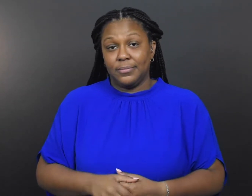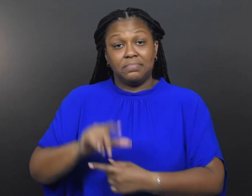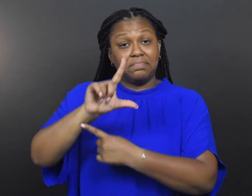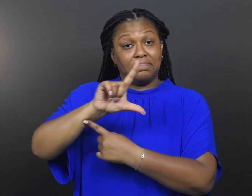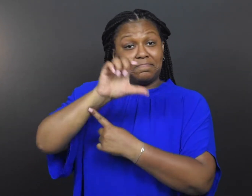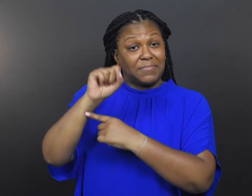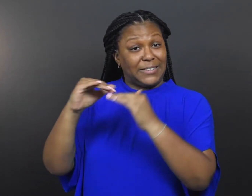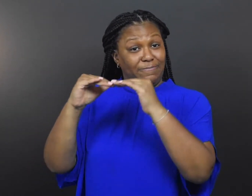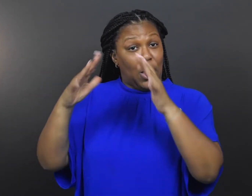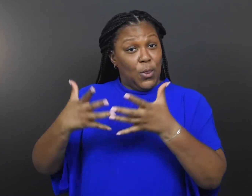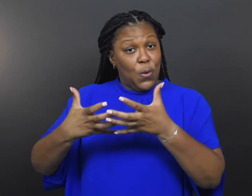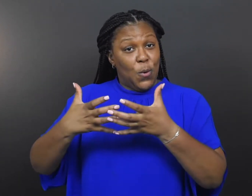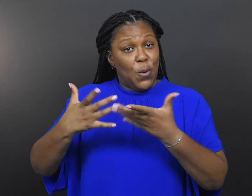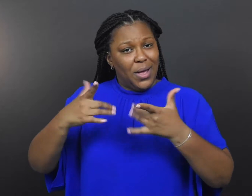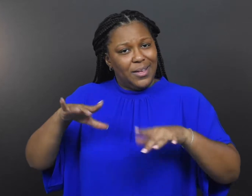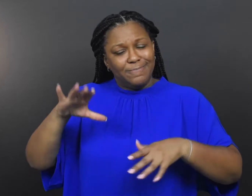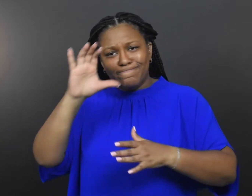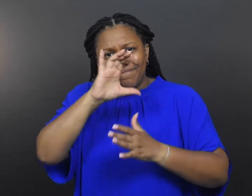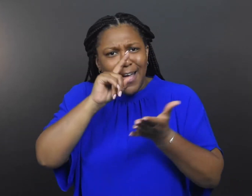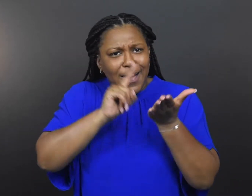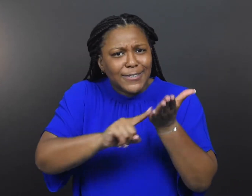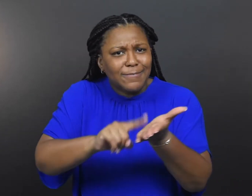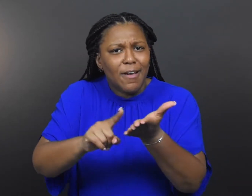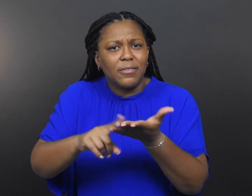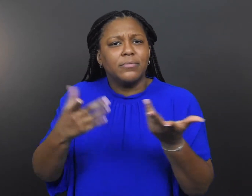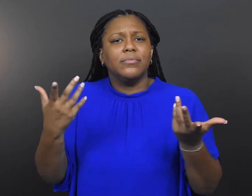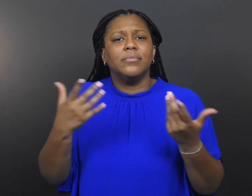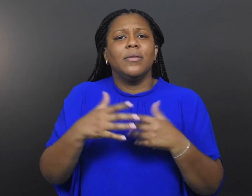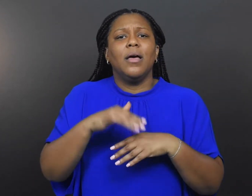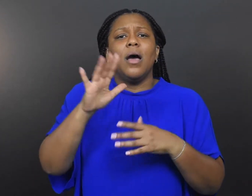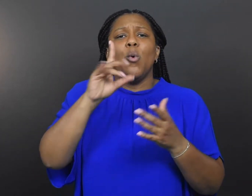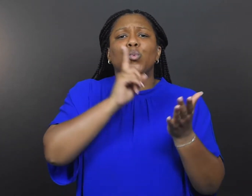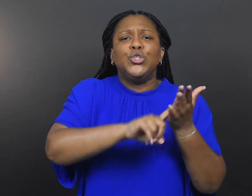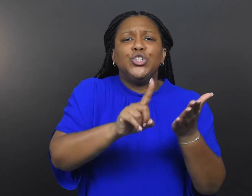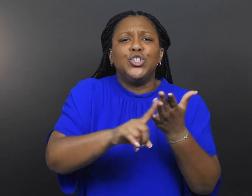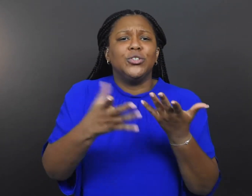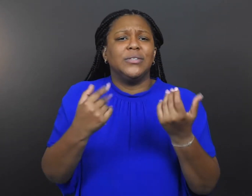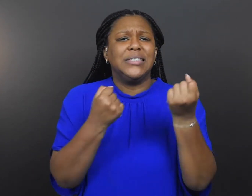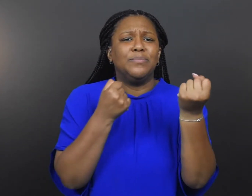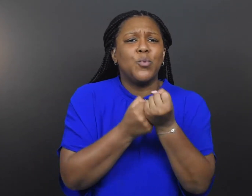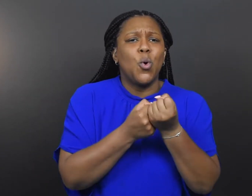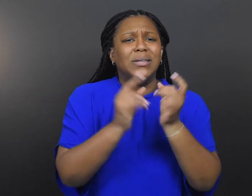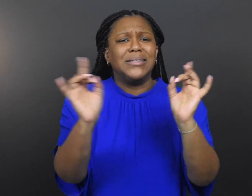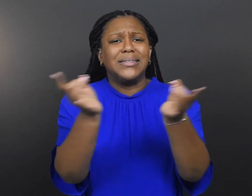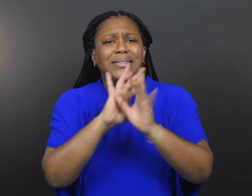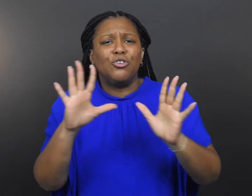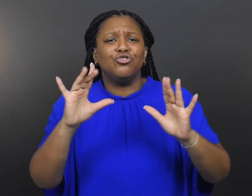LLS fellows conduct cutting-edge research, support disaster and disease outbreak